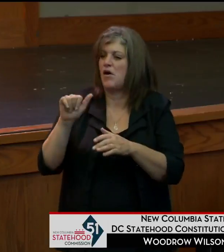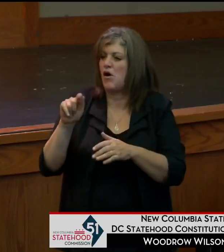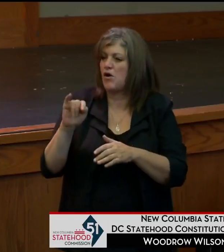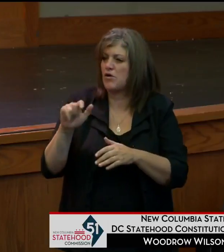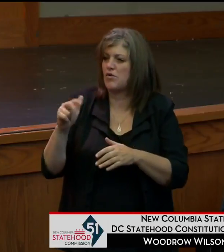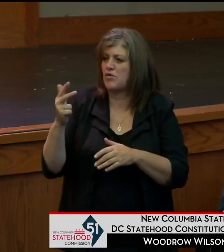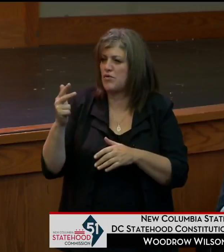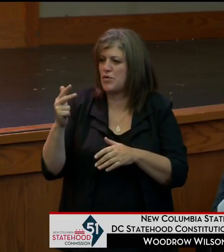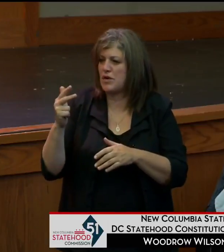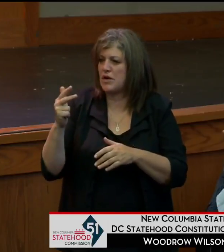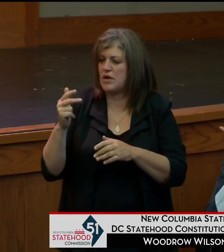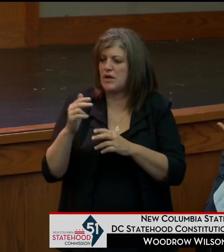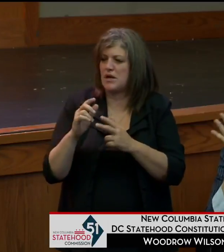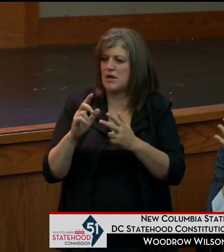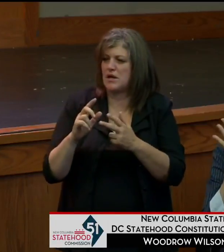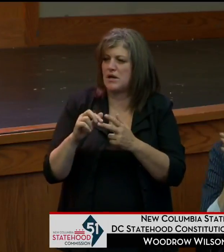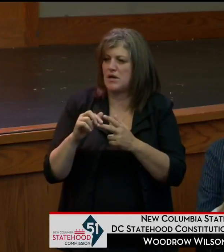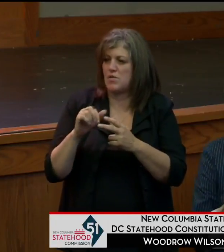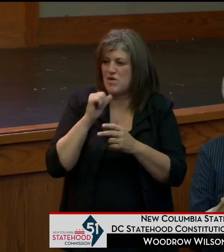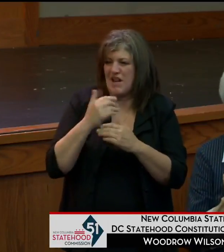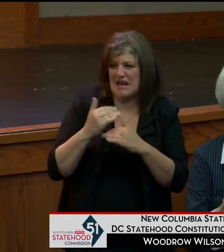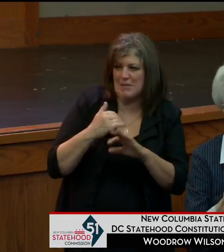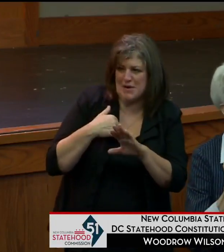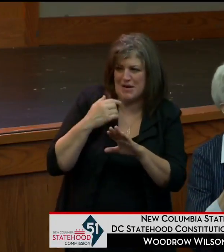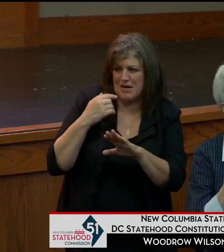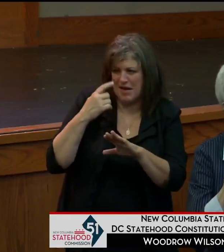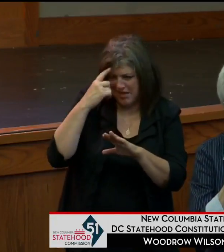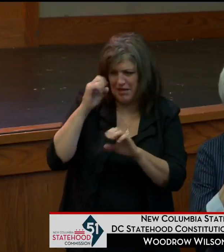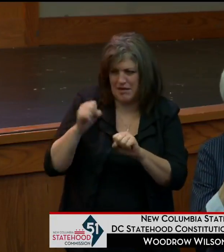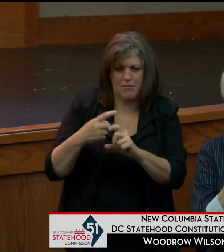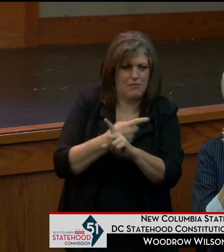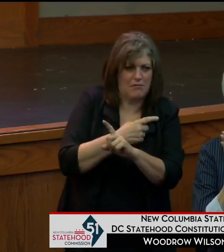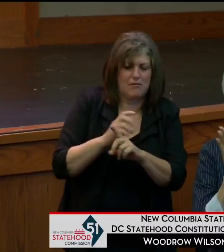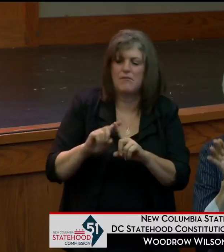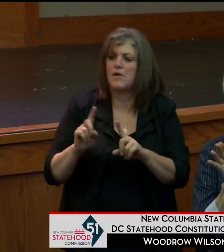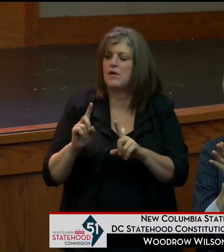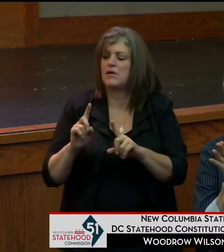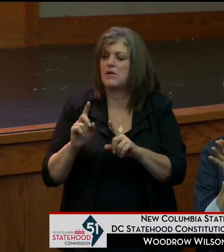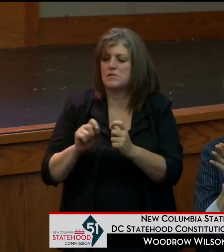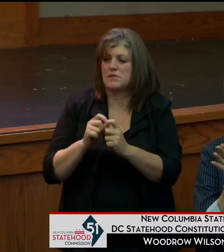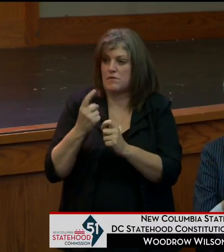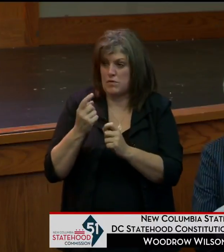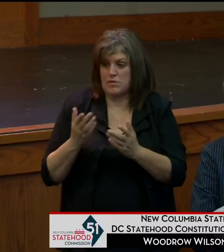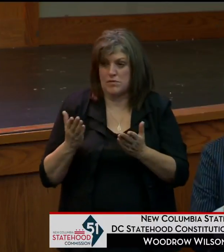OSTENSIBLY, WE ARE NOT LIMITED TO THAT, I THINK, BUT SPECIFICALLY ONE OF THE ISSUES THAT WE ARE SUPPOSED TO BE